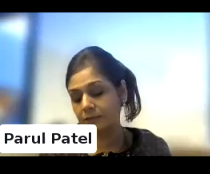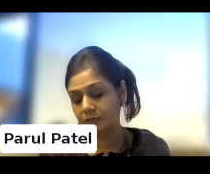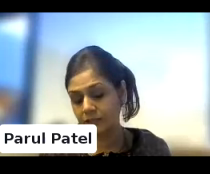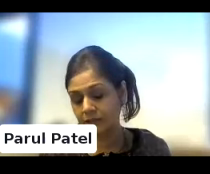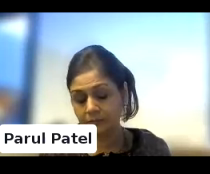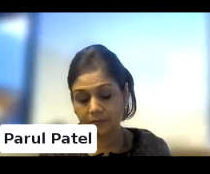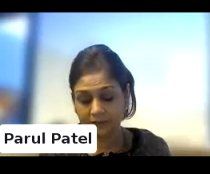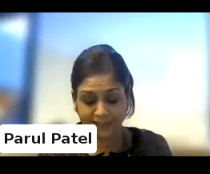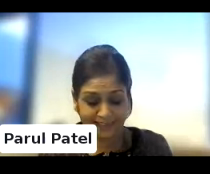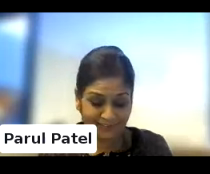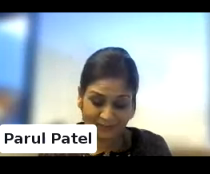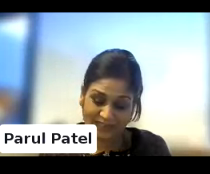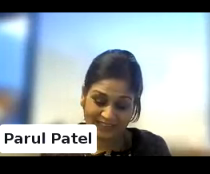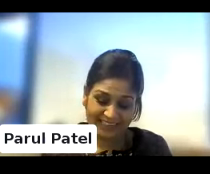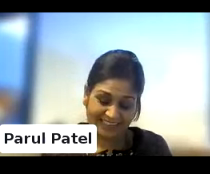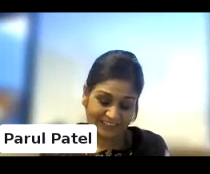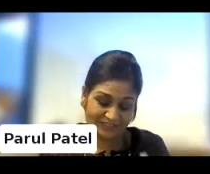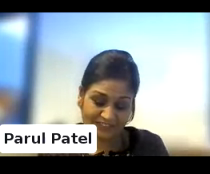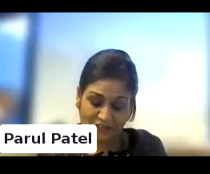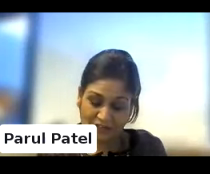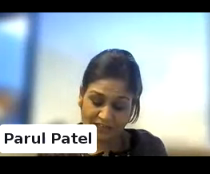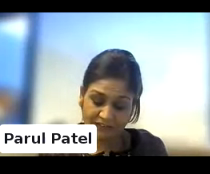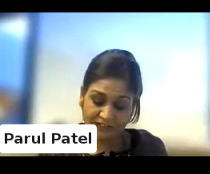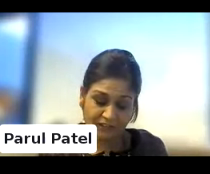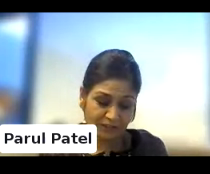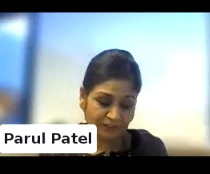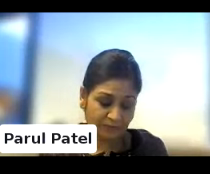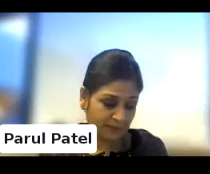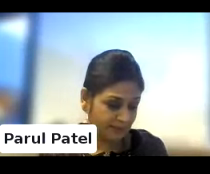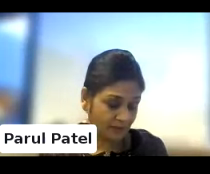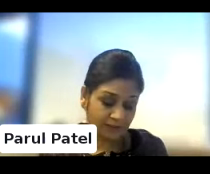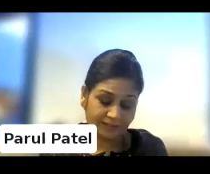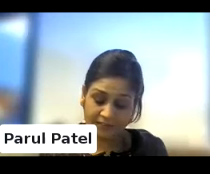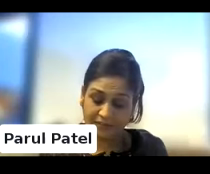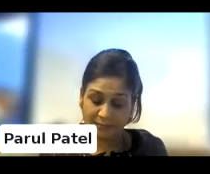We don't check your books. None of that stuff. Everything is faith-based on our system.